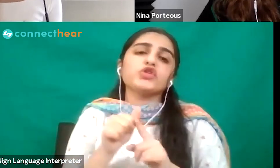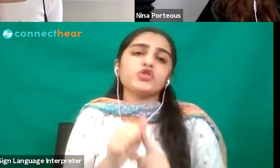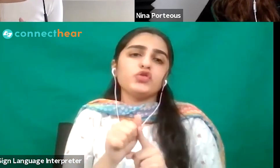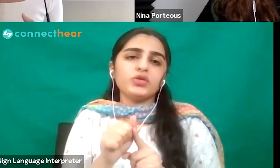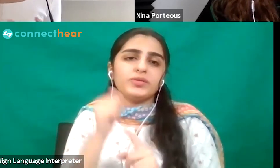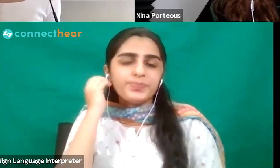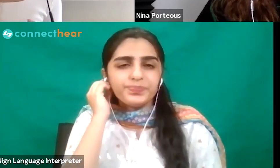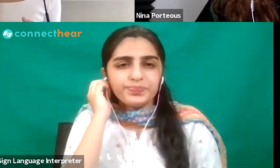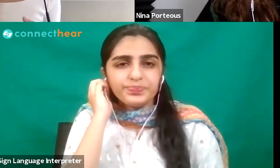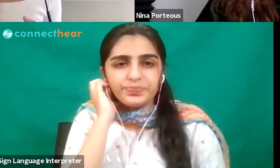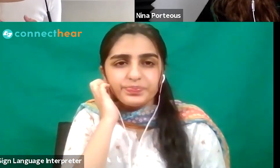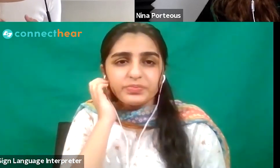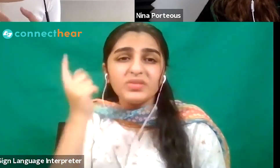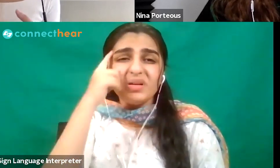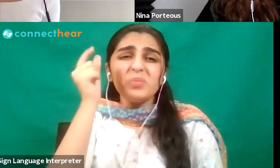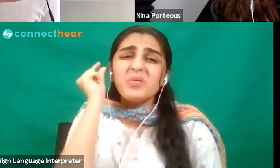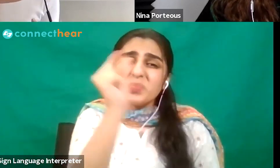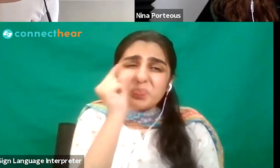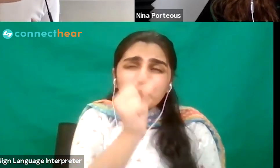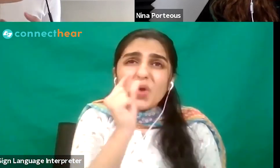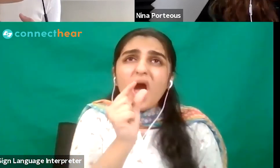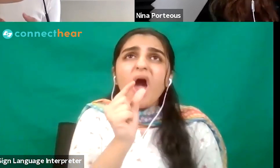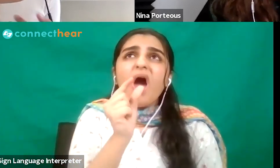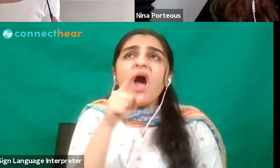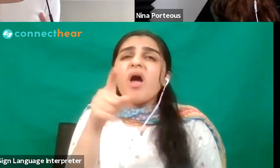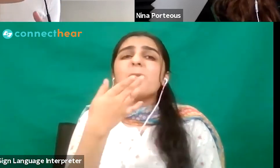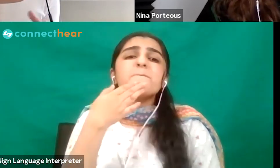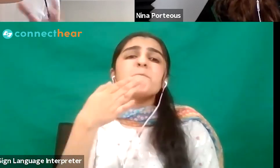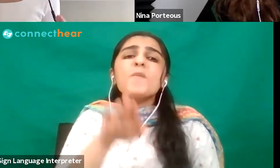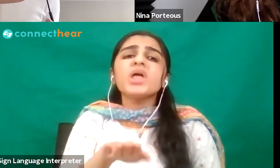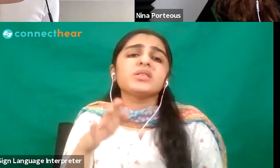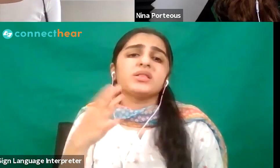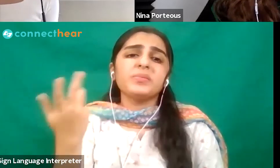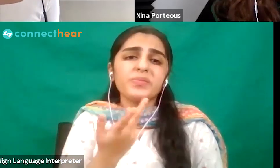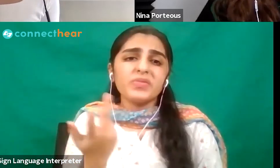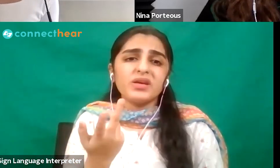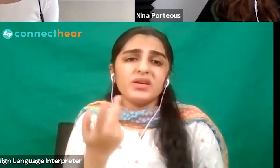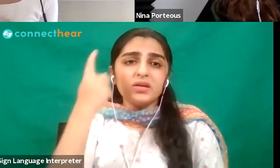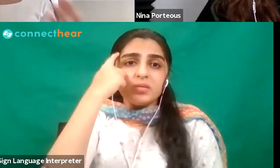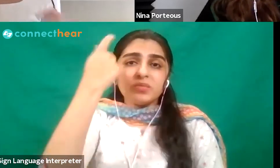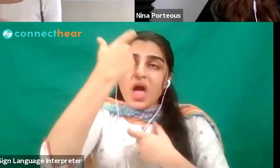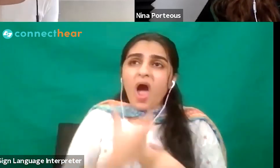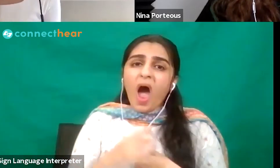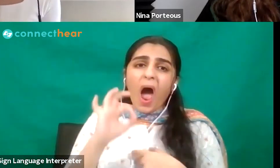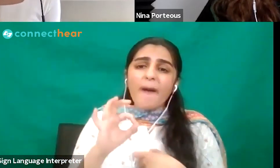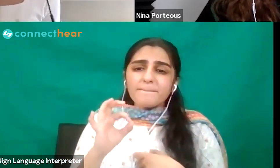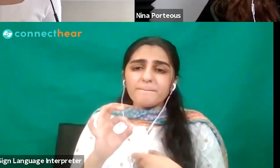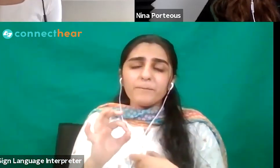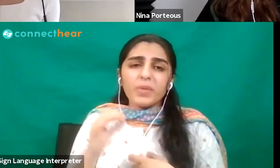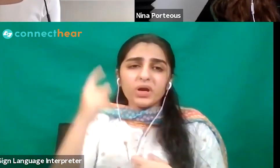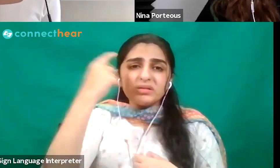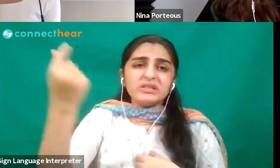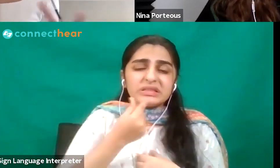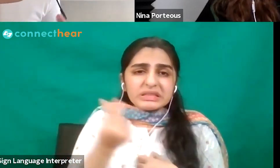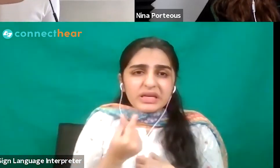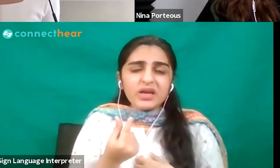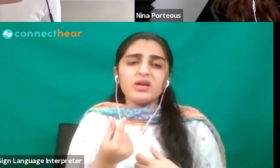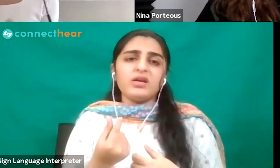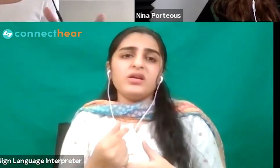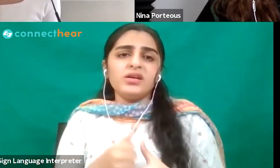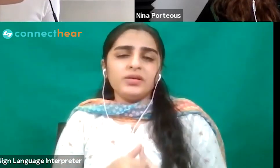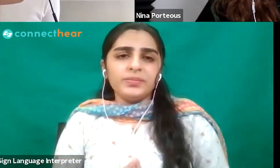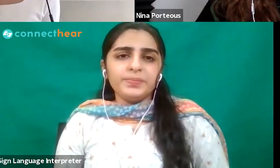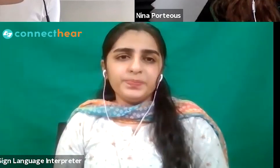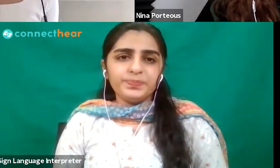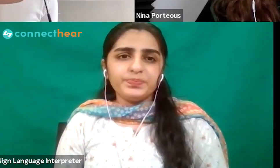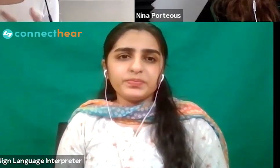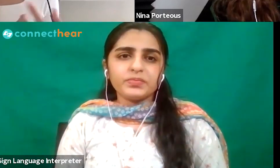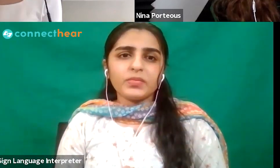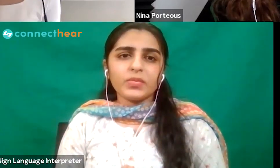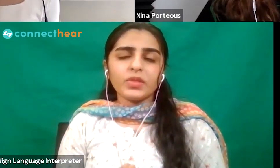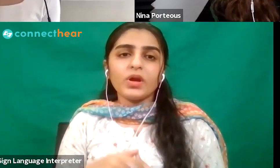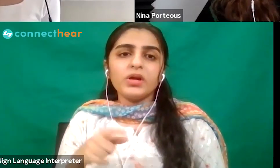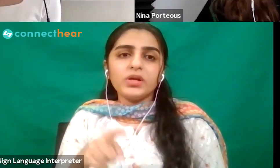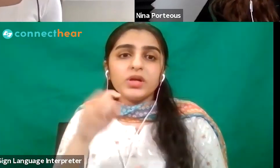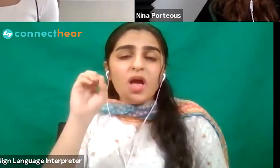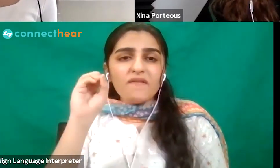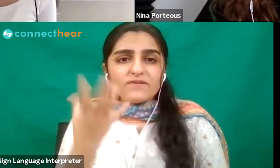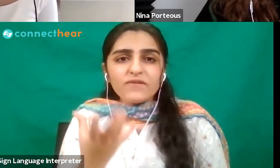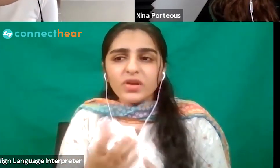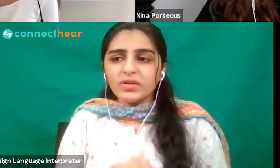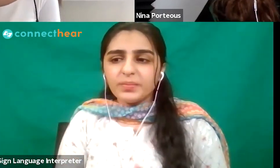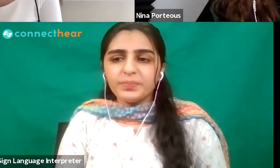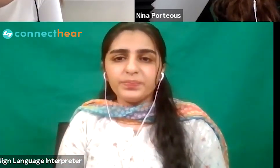I'm so excited to bring you a special guest today. And as part of this video class we have ensured that we've got the PSL interpretation provided, and also got the caption below.